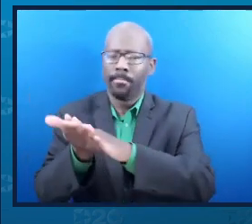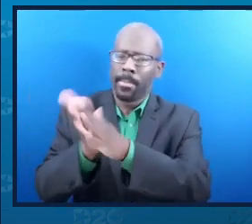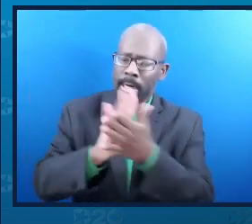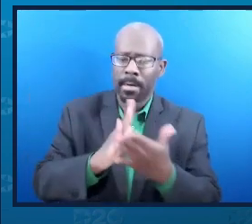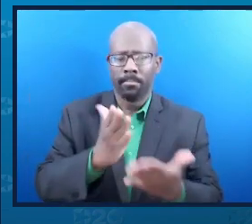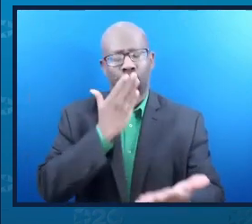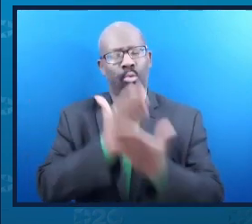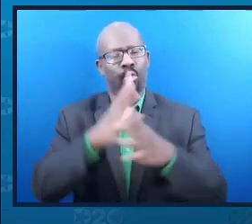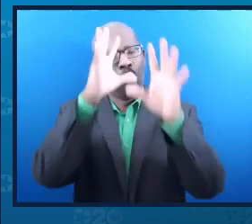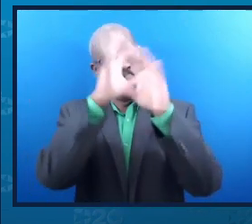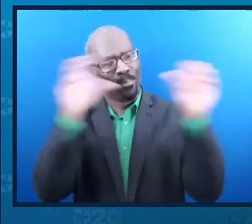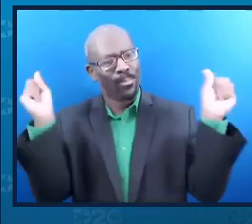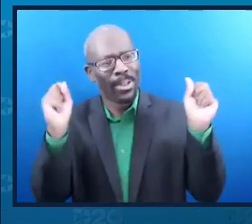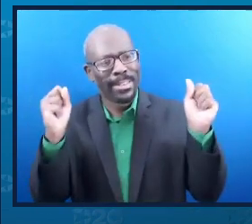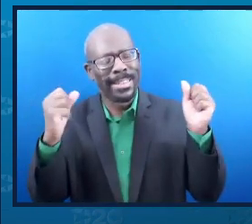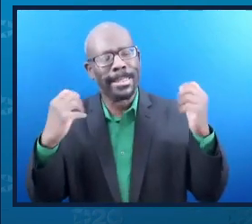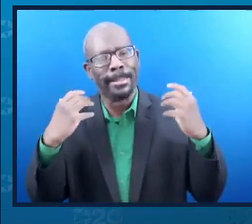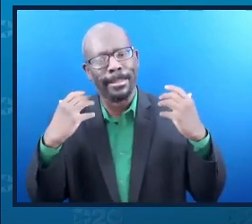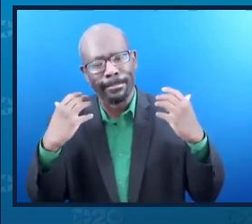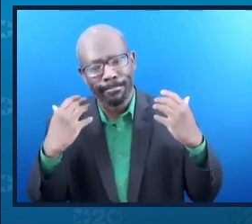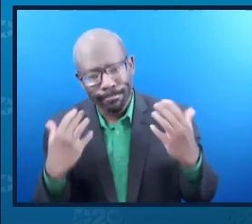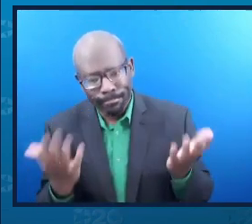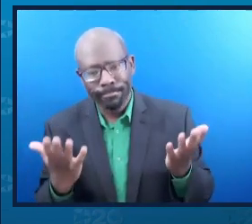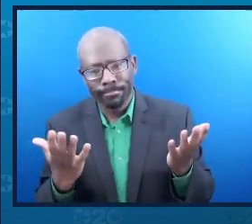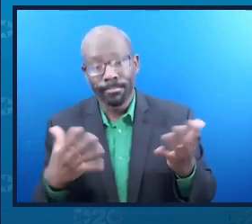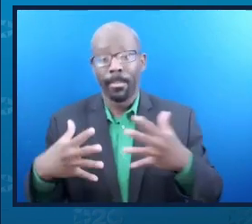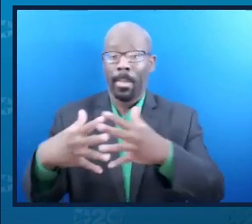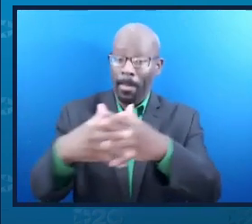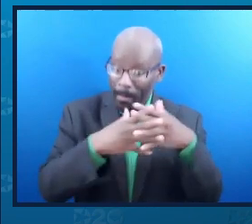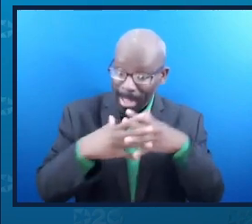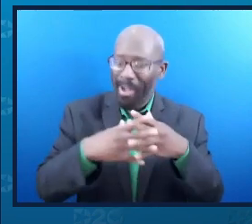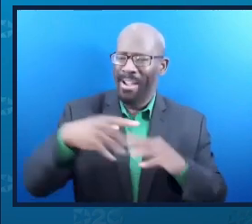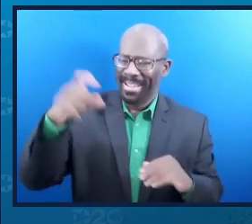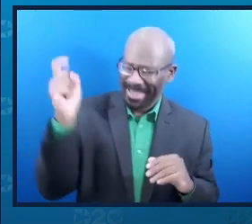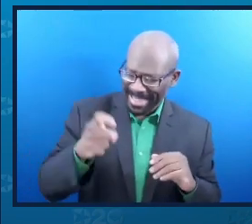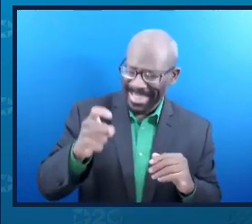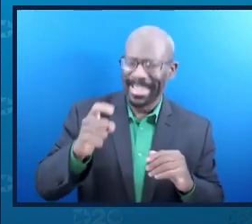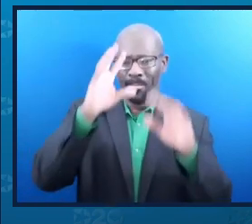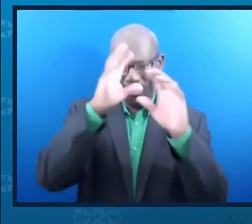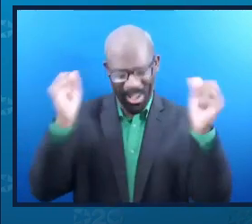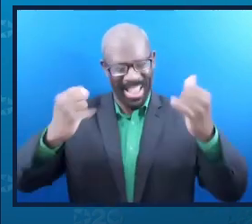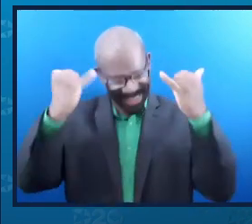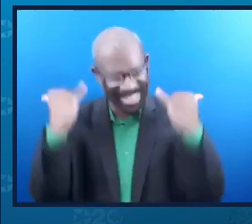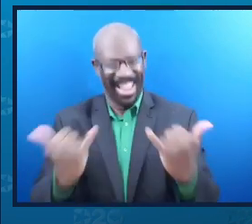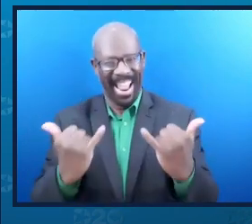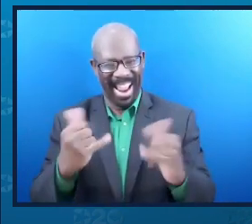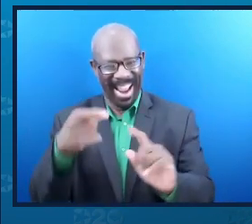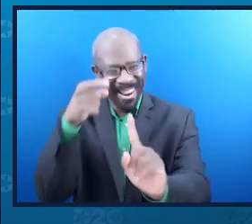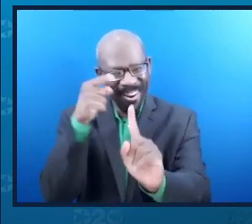BE A PRESIDENT BECAUSE AMERICA NEEDS A PRESIDENT RIGHT NOW. THROUGHOUT THIS TIME OF CRISIS,